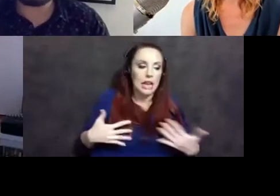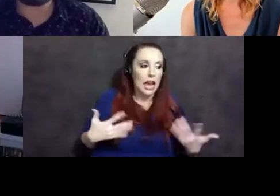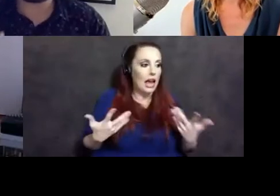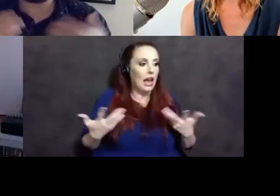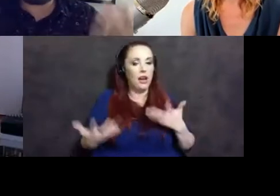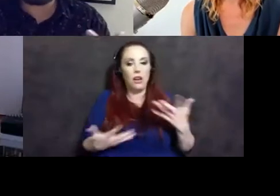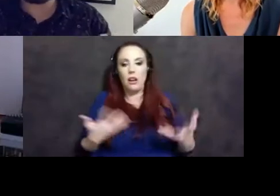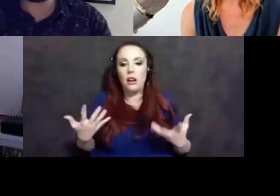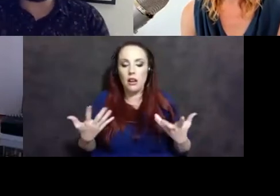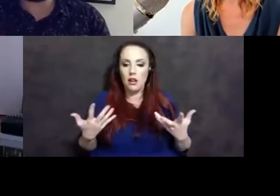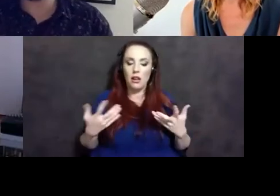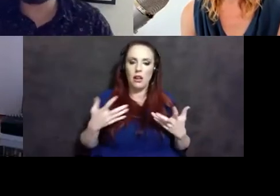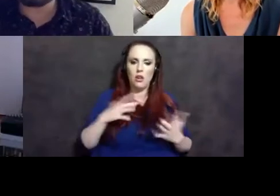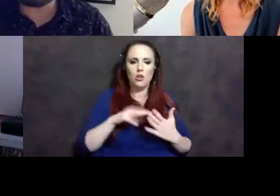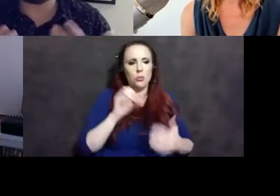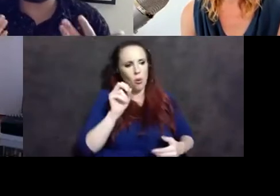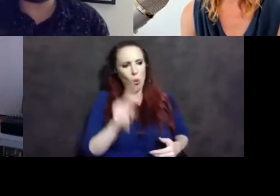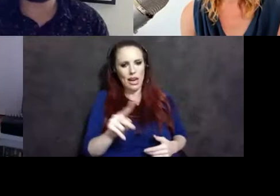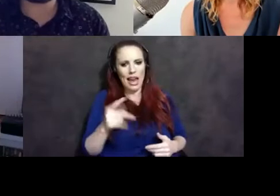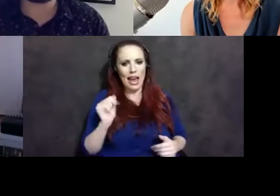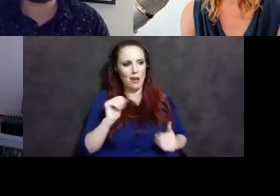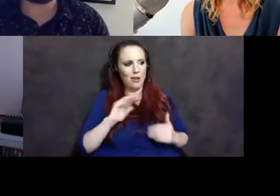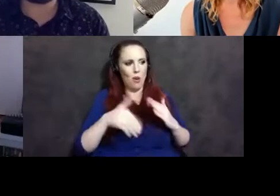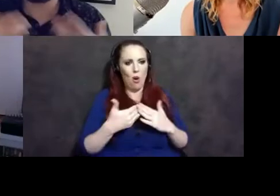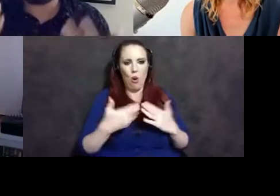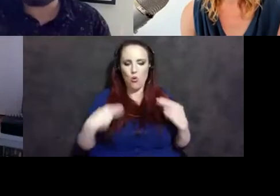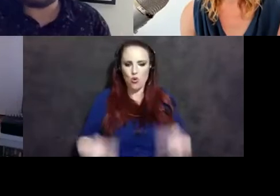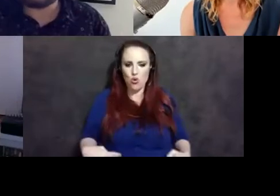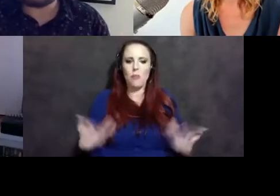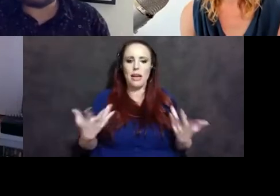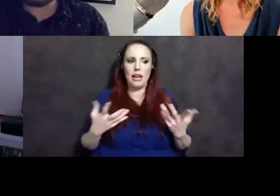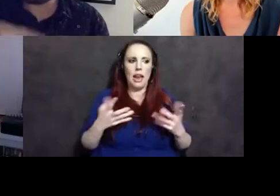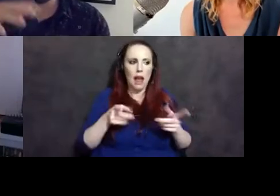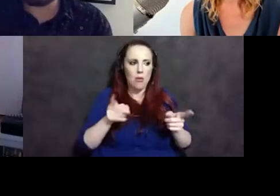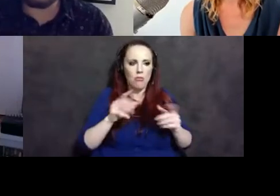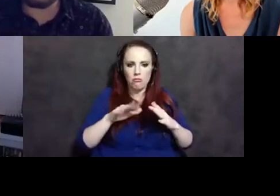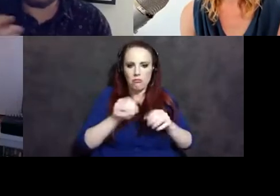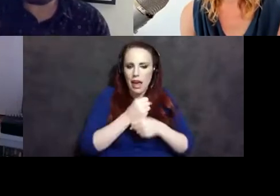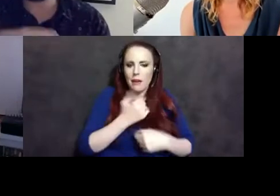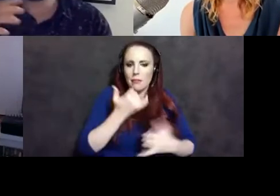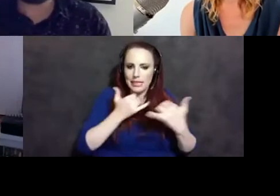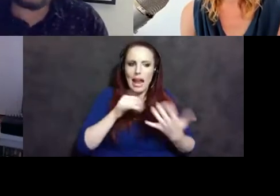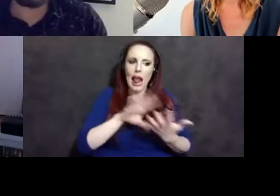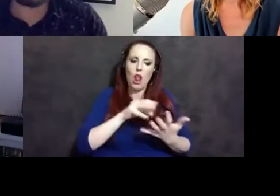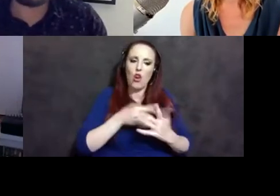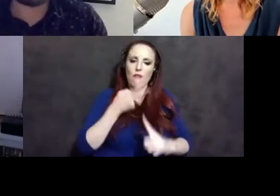And being OK with being human and being OK with making mistakes and learning from mistakes. And a way of leading a team with that.